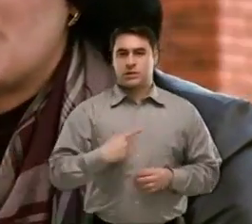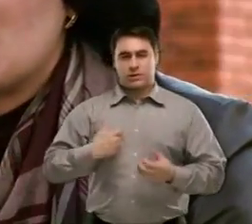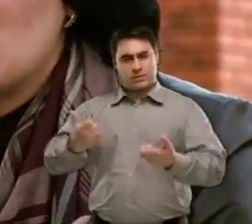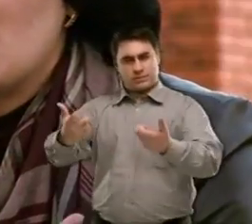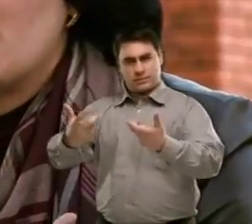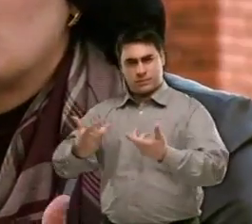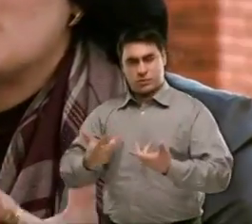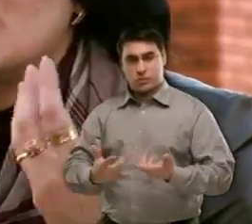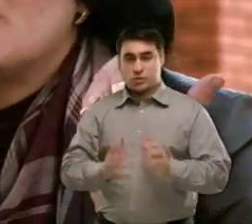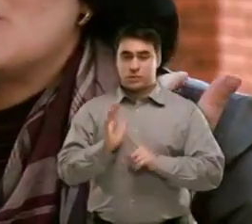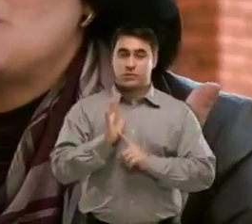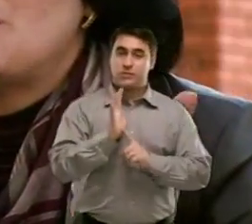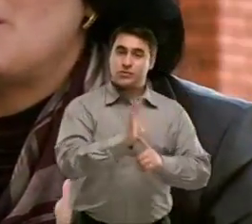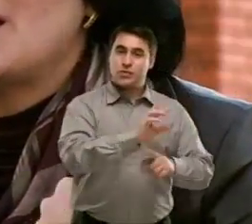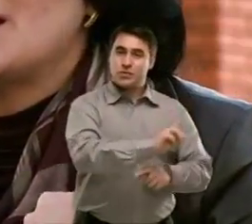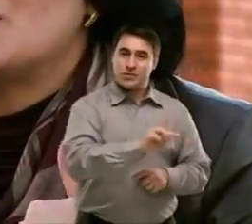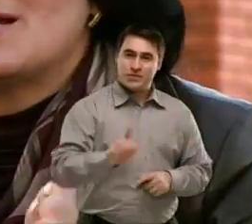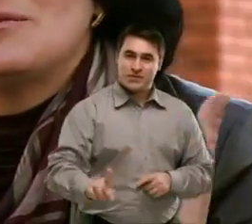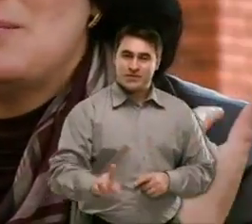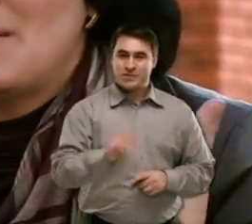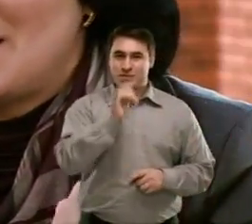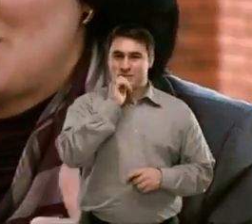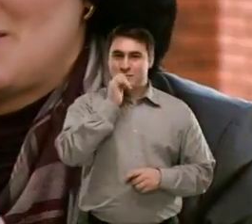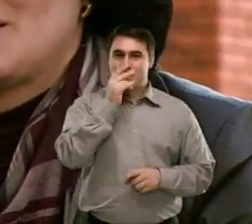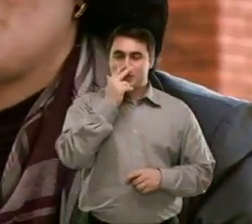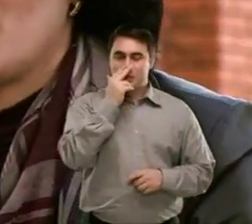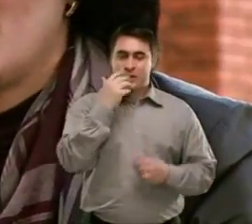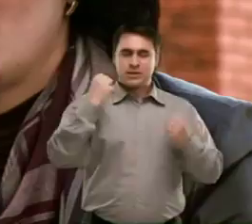and it was like a huge weight was lifted. "Look teacher, your student is not only what he reads,